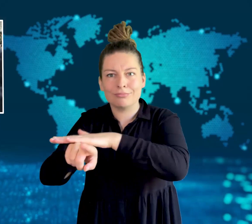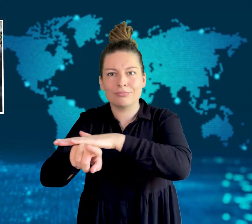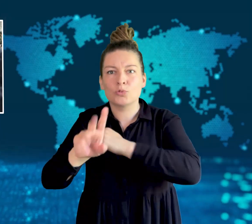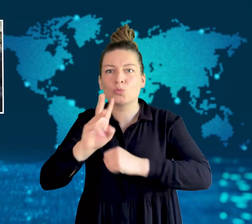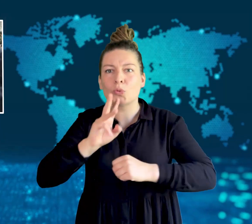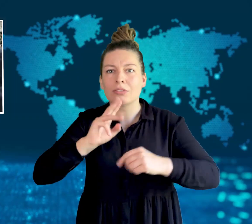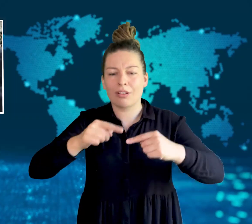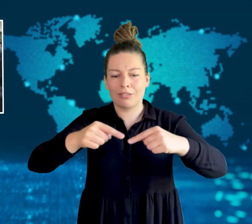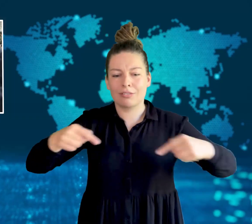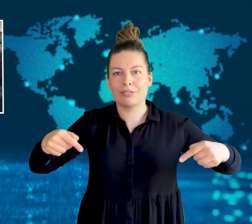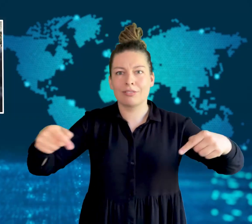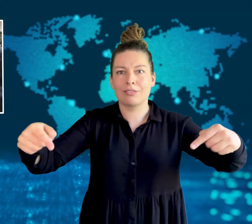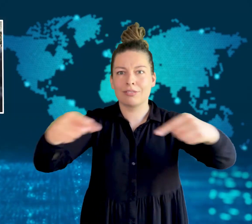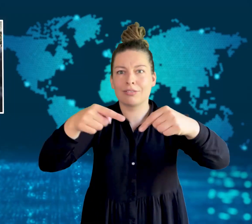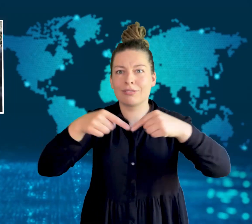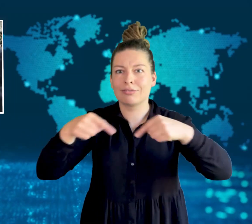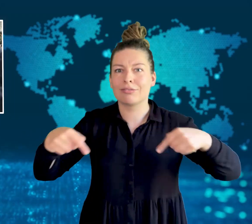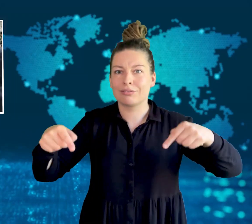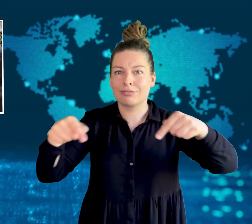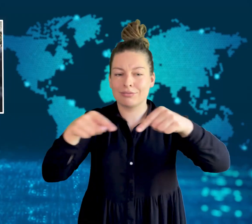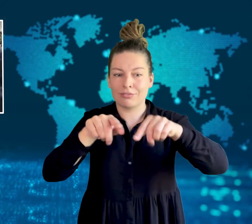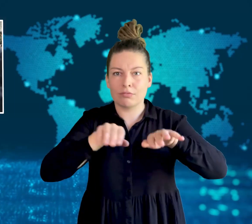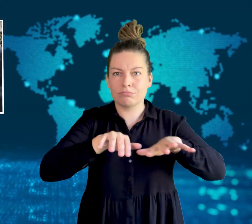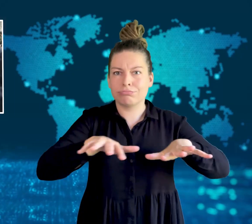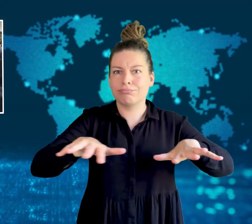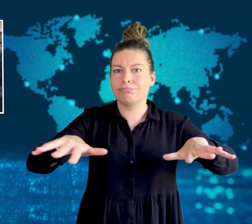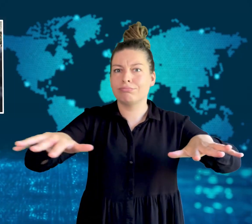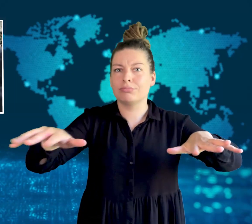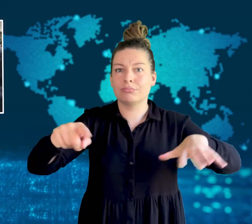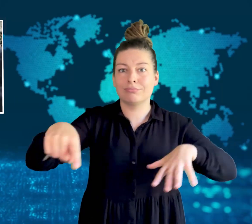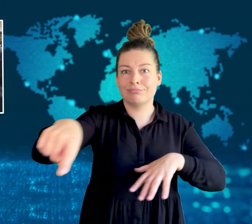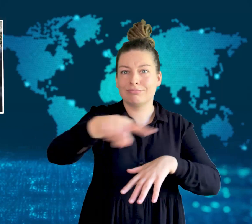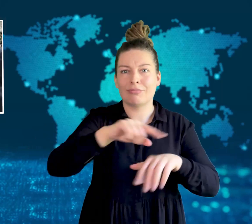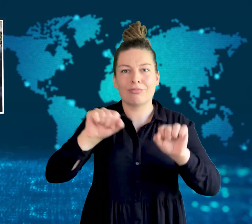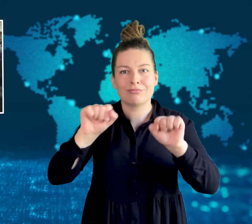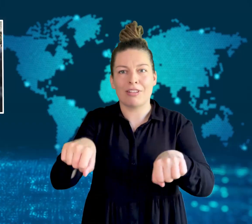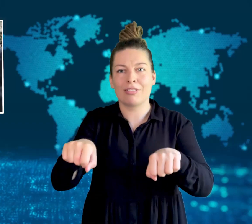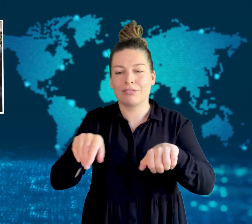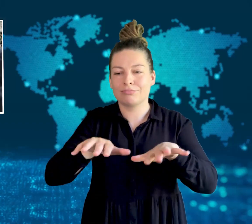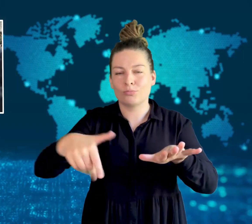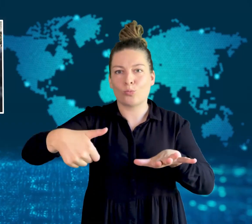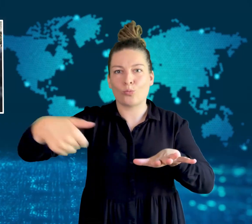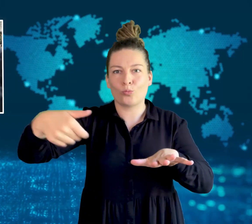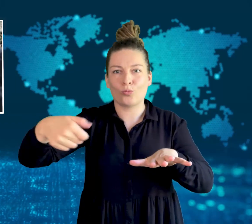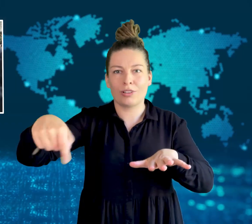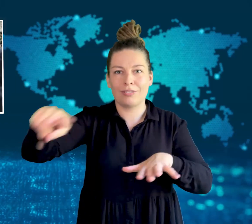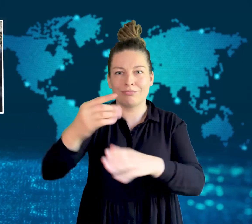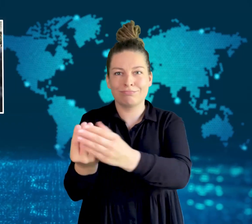involved in the protest.